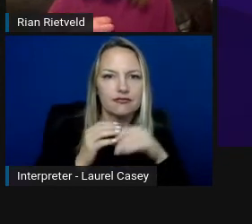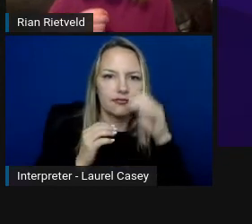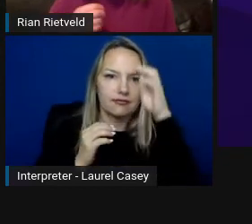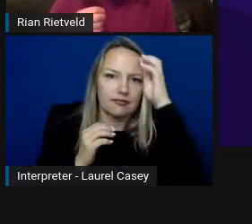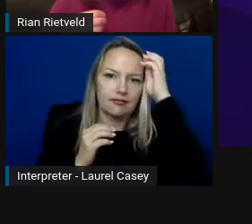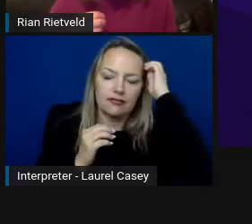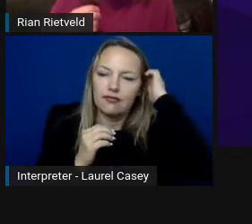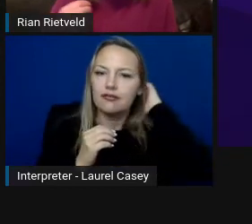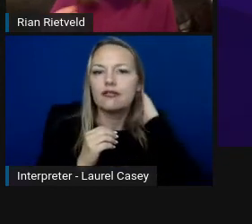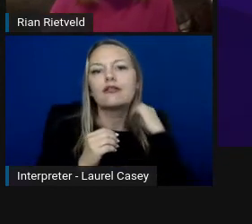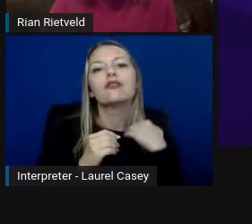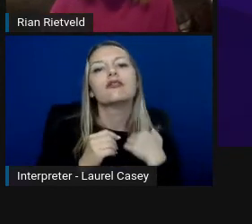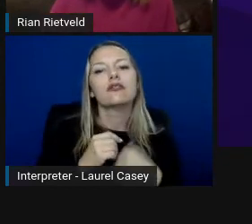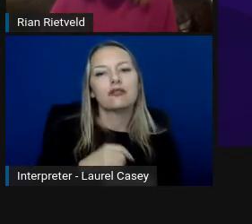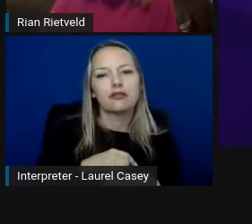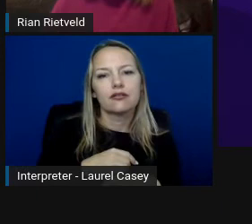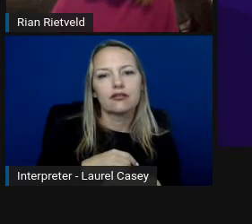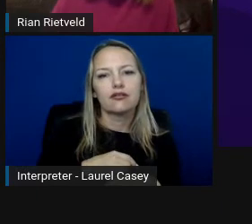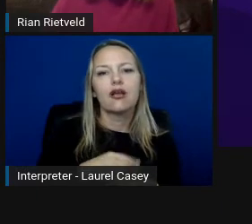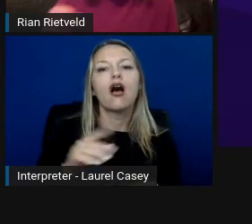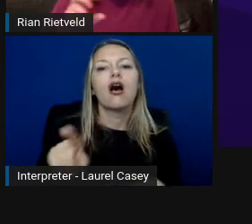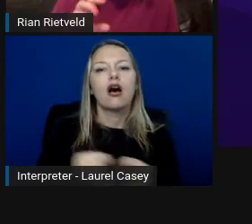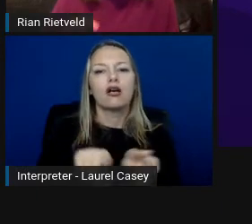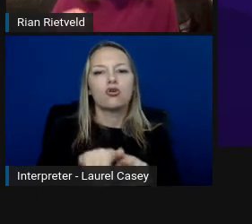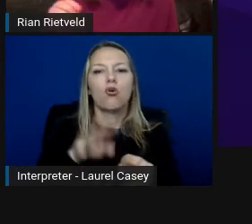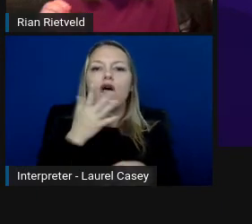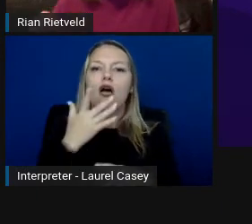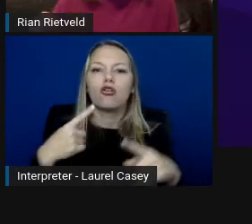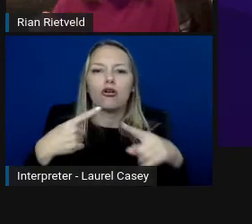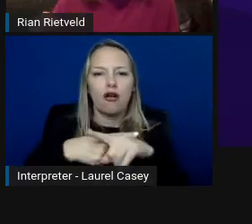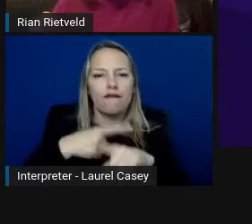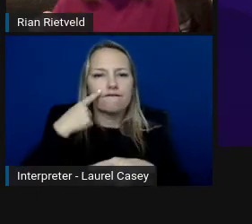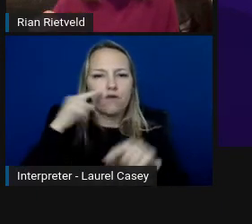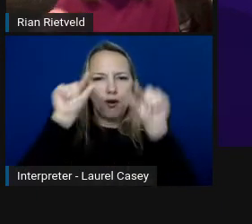There's also a color contrast rule for borders and icons.